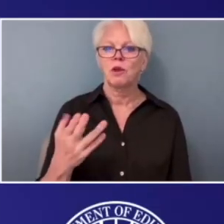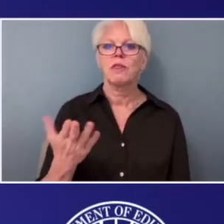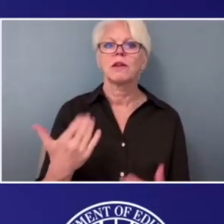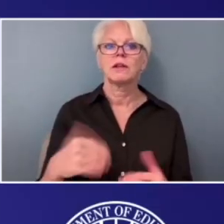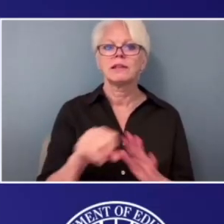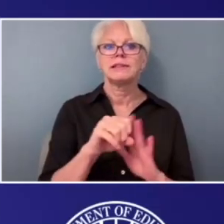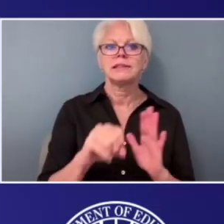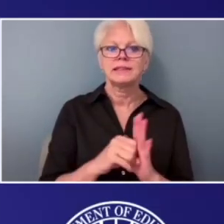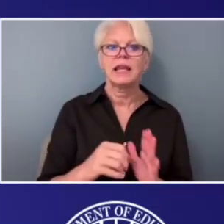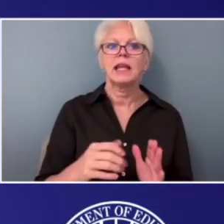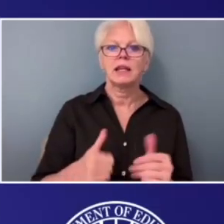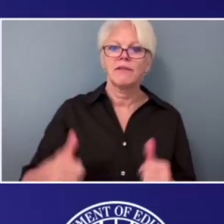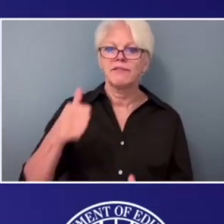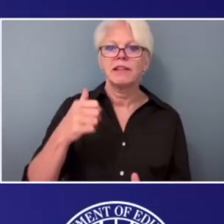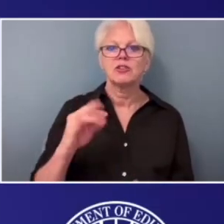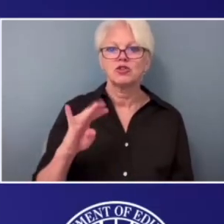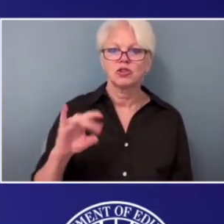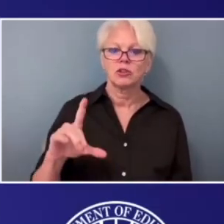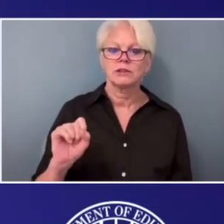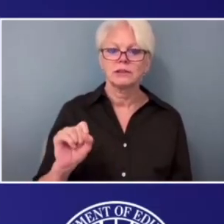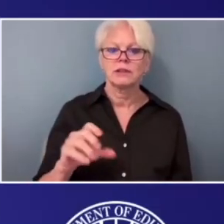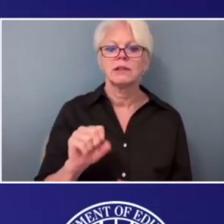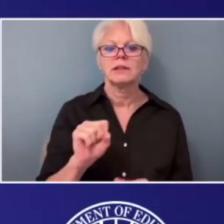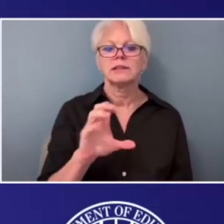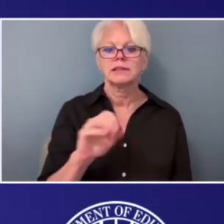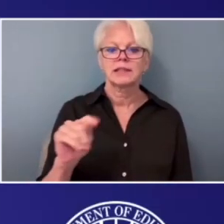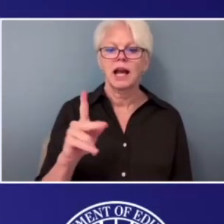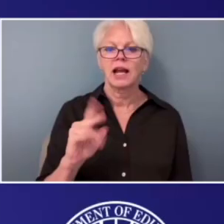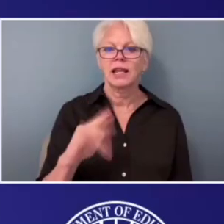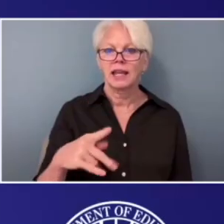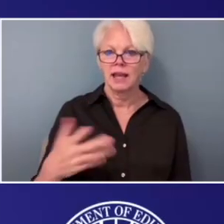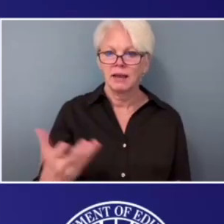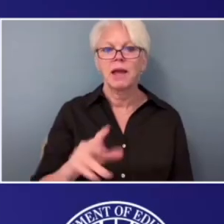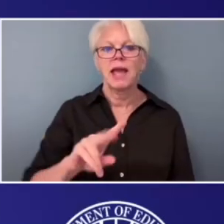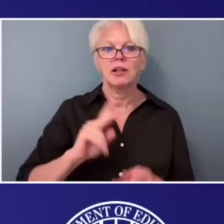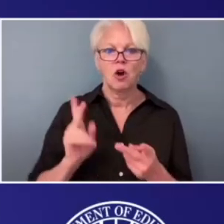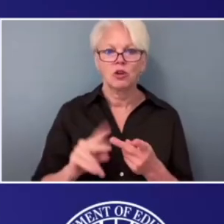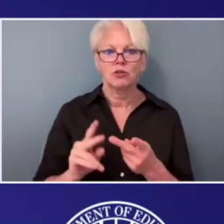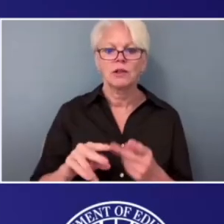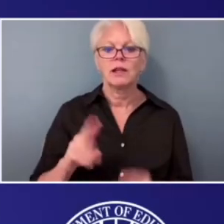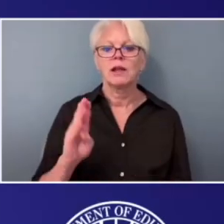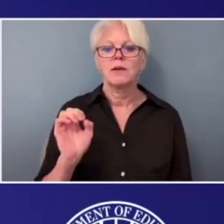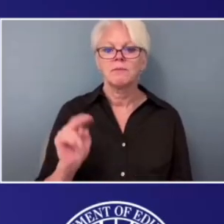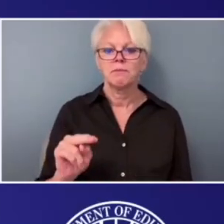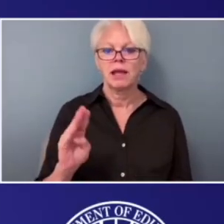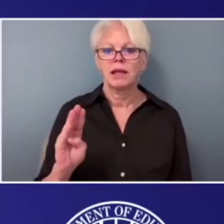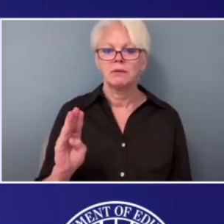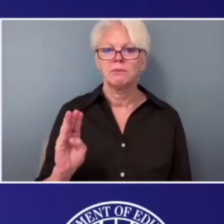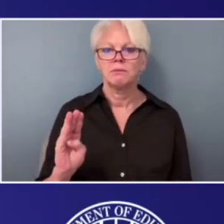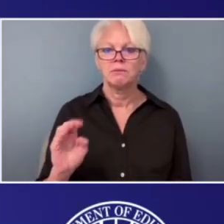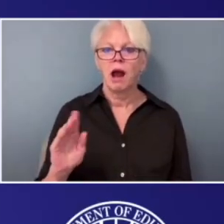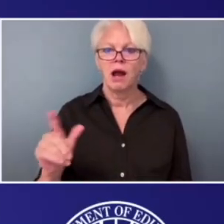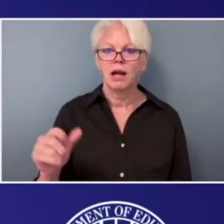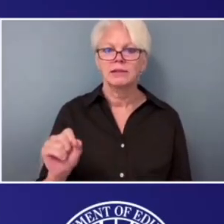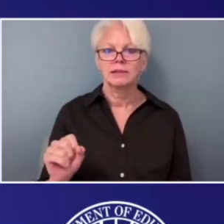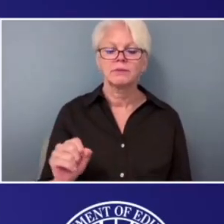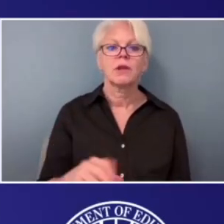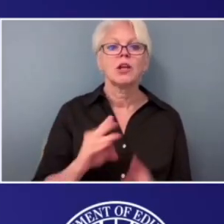primary? Scott Kemp, present. And alternate? Bennett Boggs, present. Thank you. Student loan borrowers,